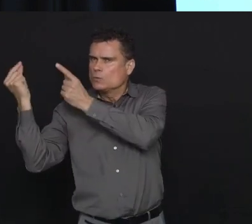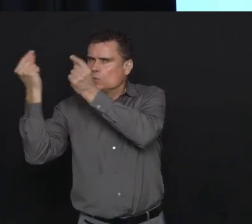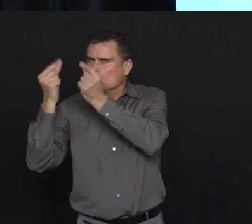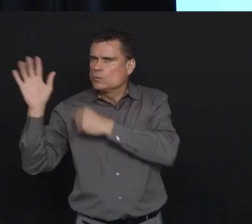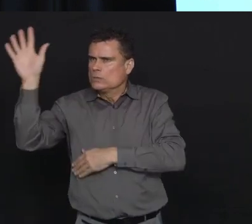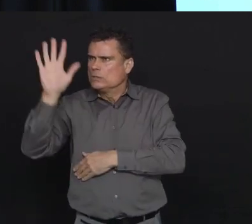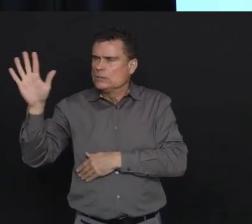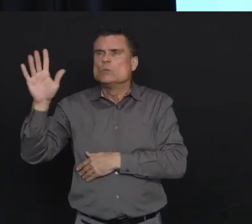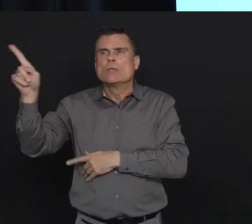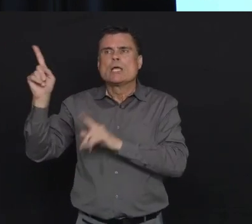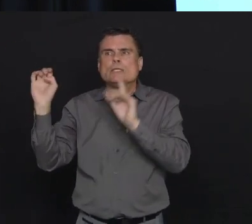Which is focus on